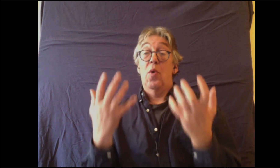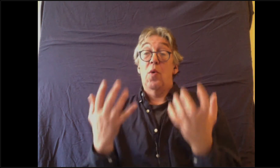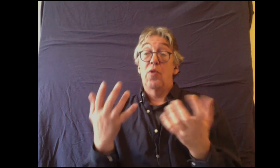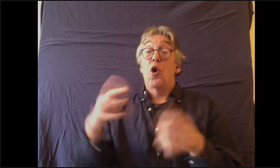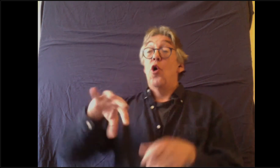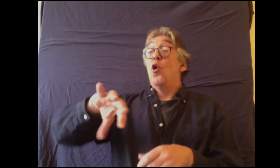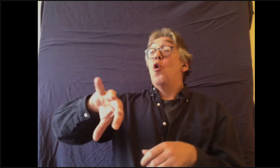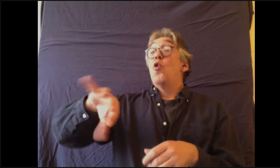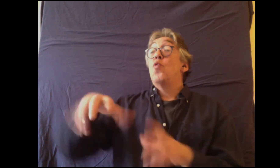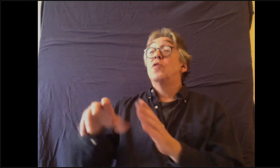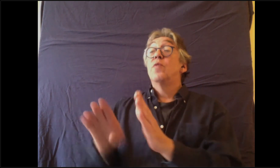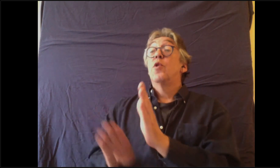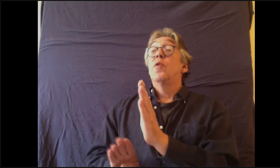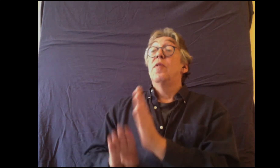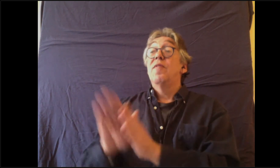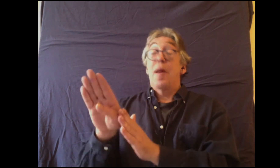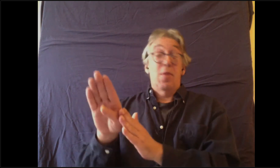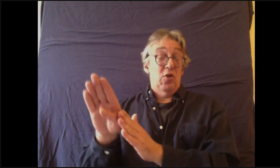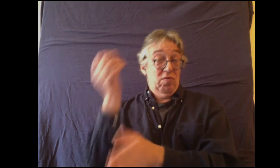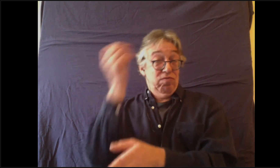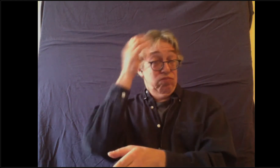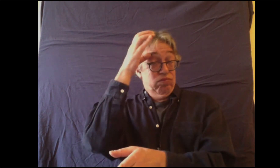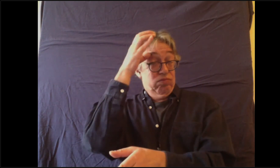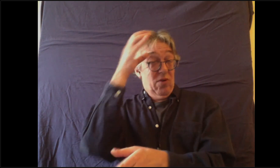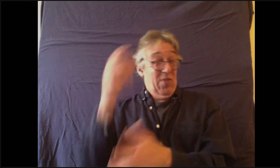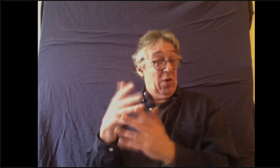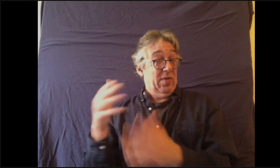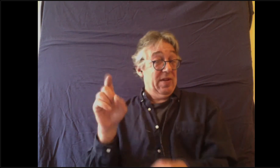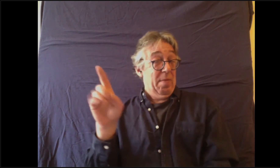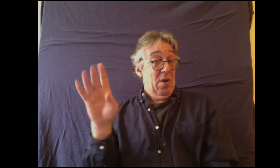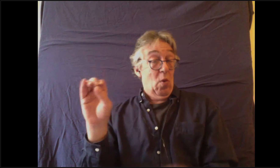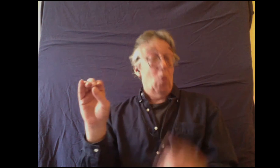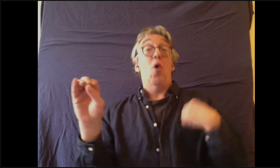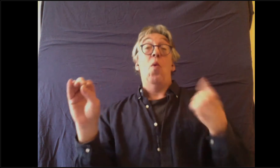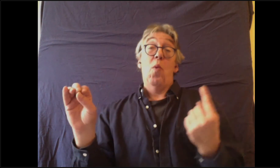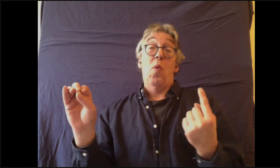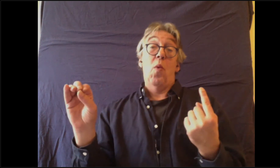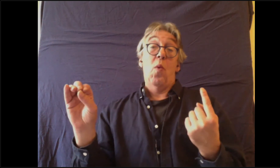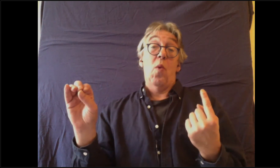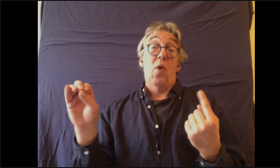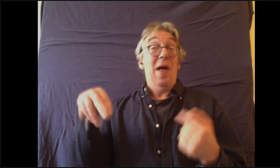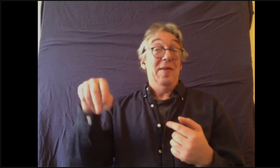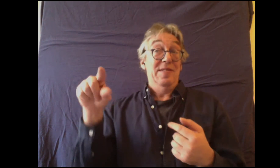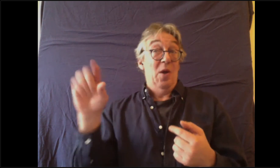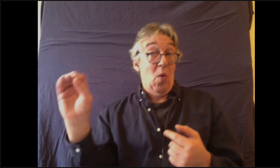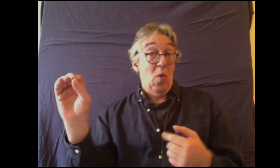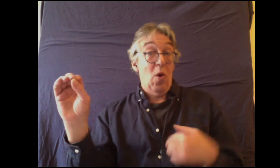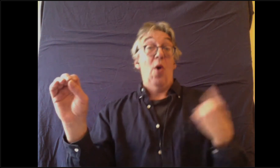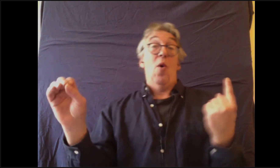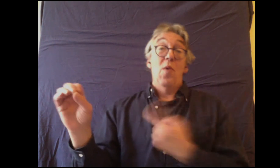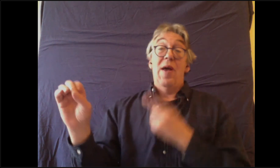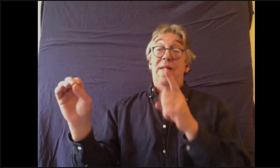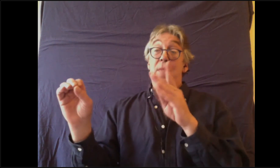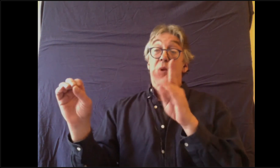of the large NGOs with a right based approach. And the specific knowledge of the DPOs